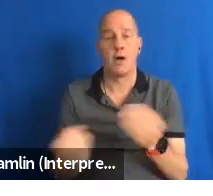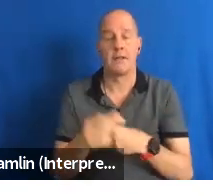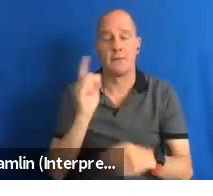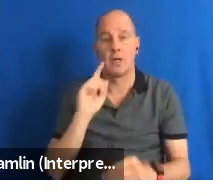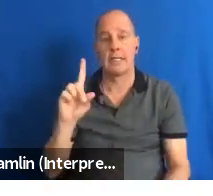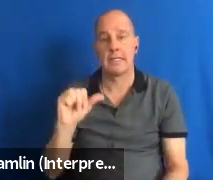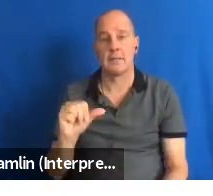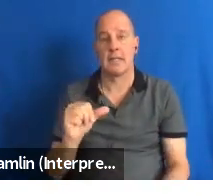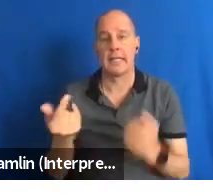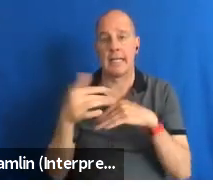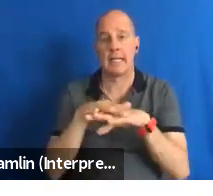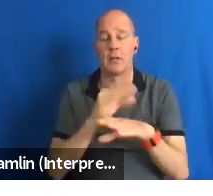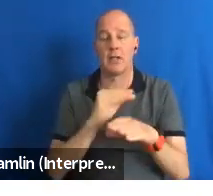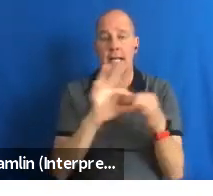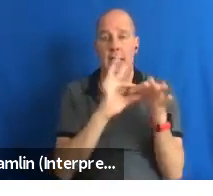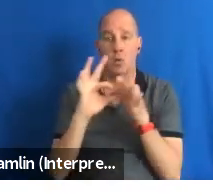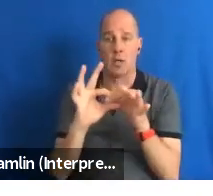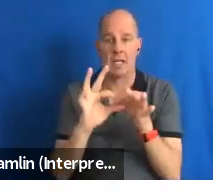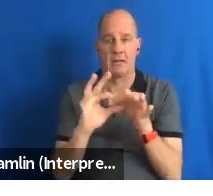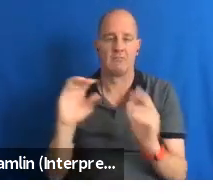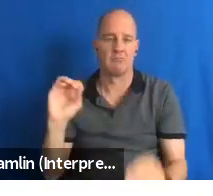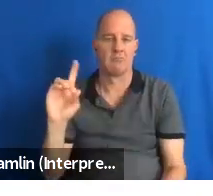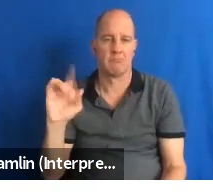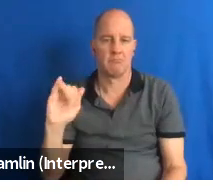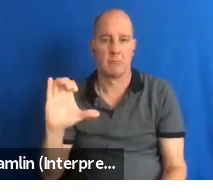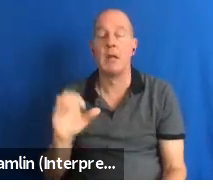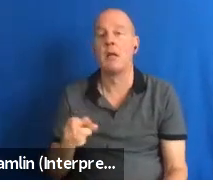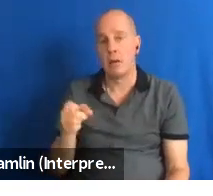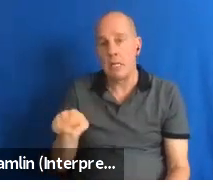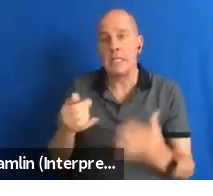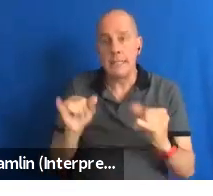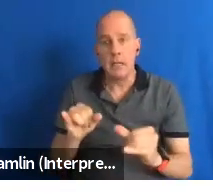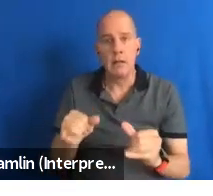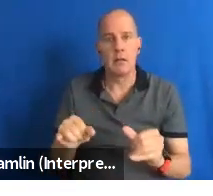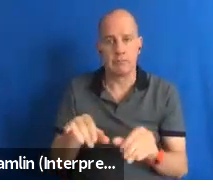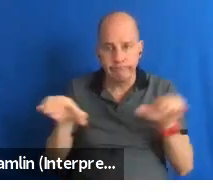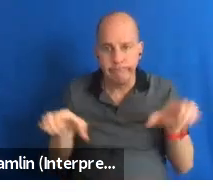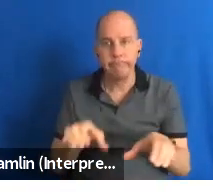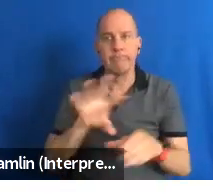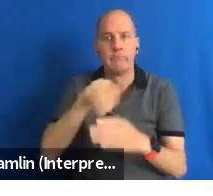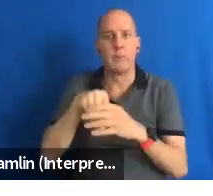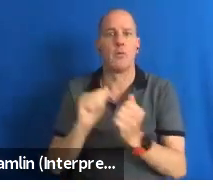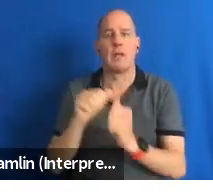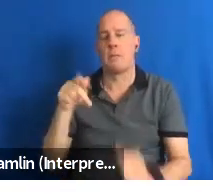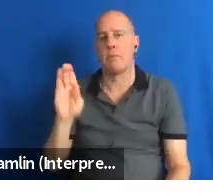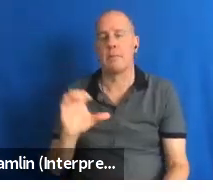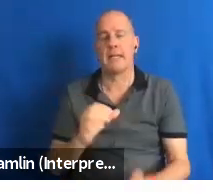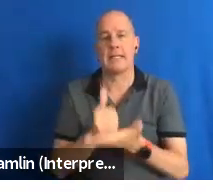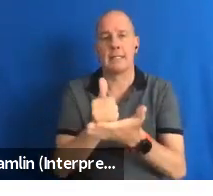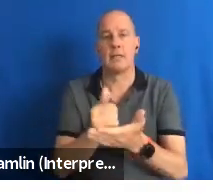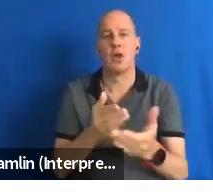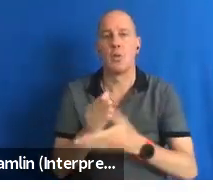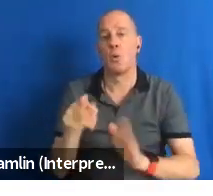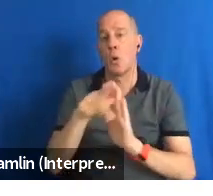Coordination is currently still actively engaged with public assistance through policy reviews,